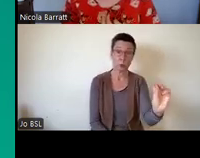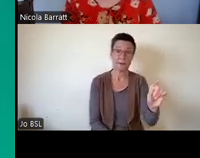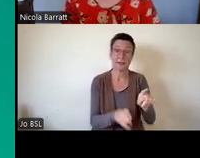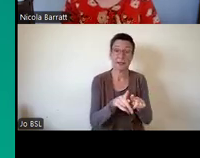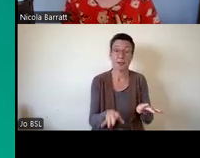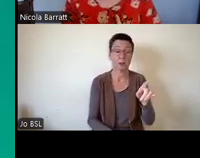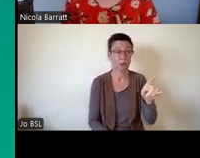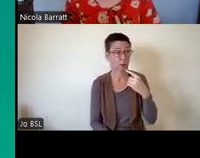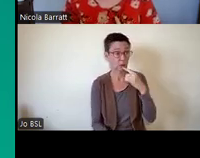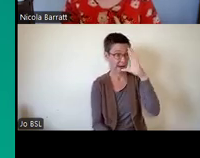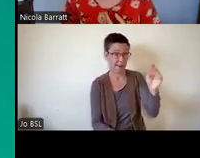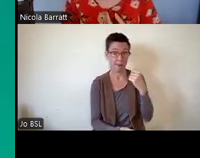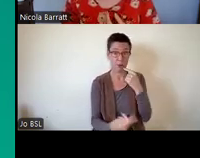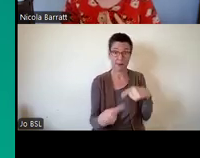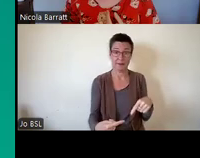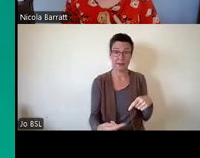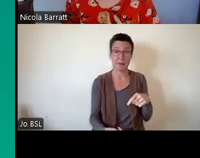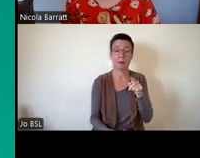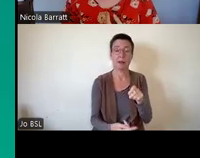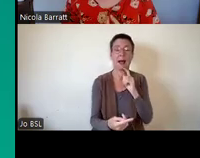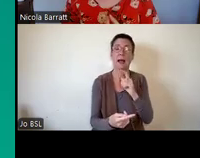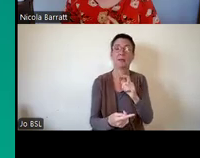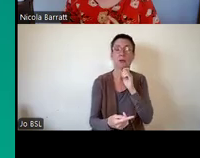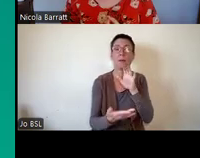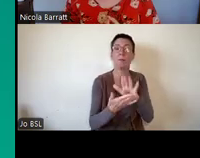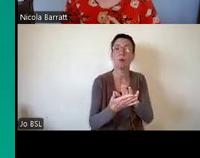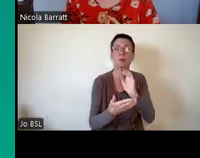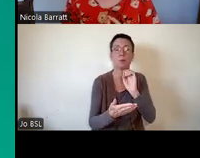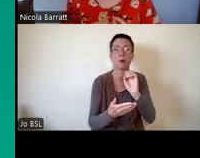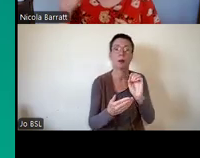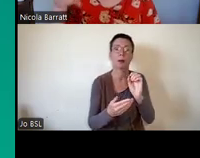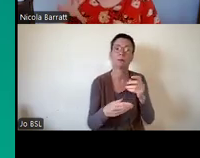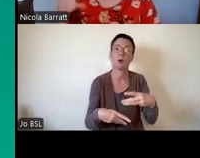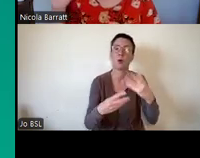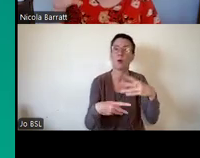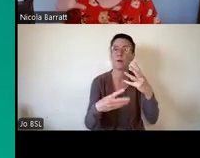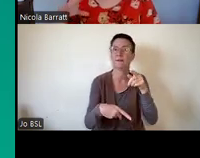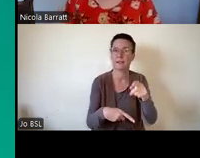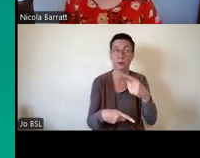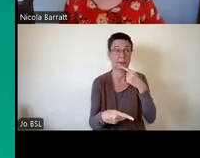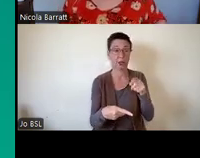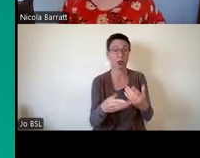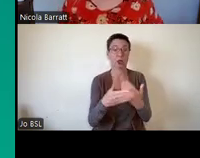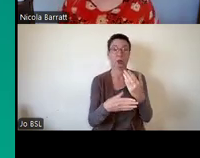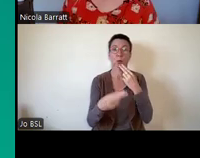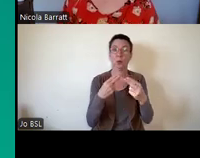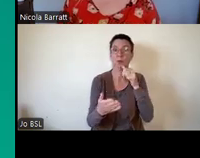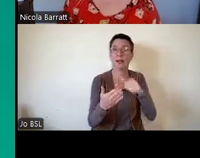You'll have a post go up on your feed to say that there's a new newsletter, too.